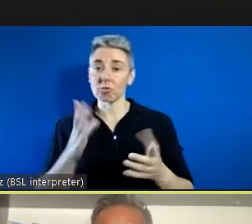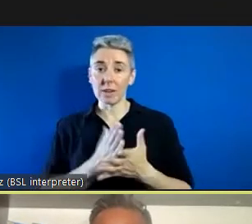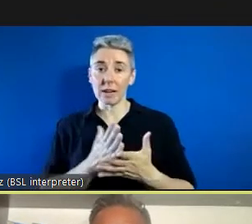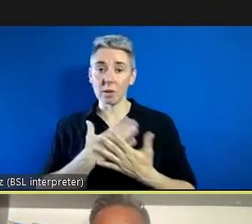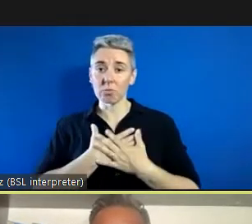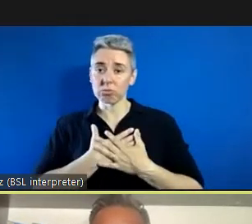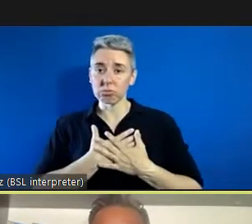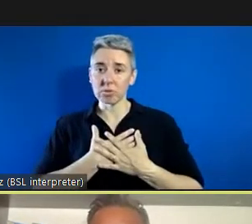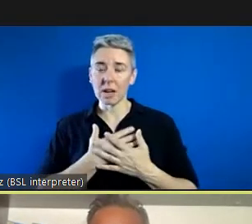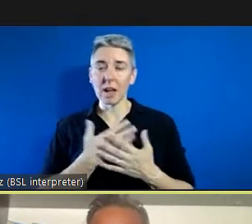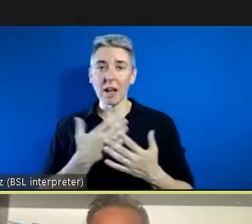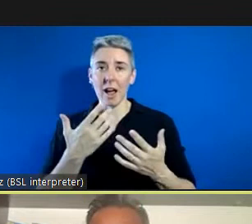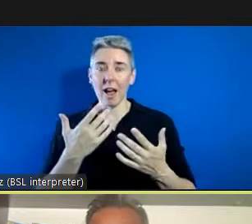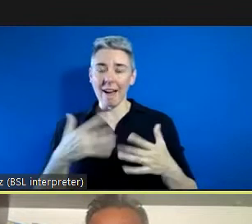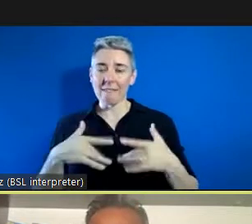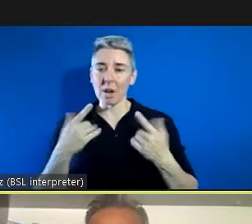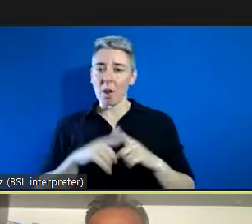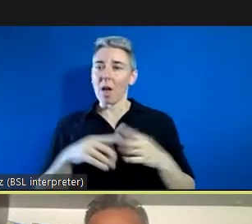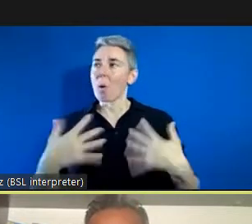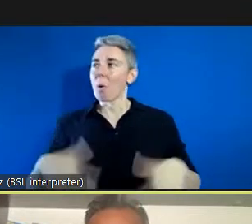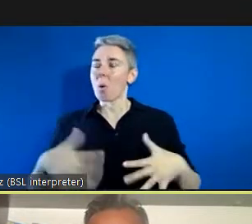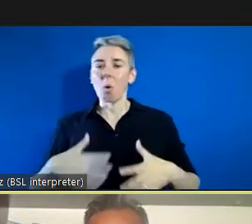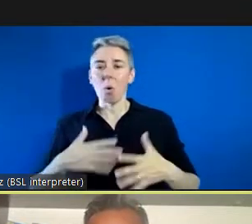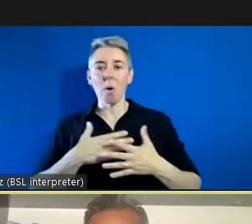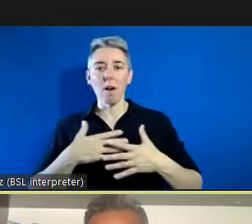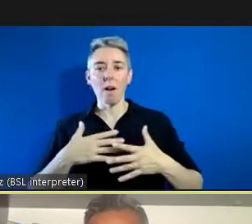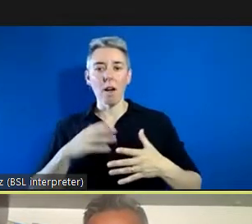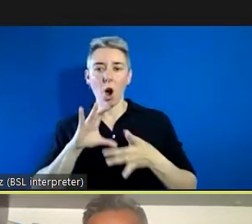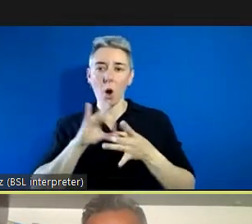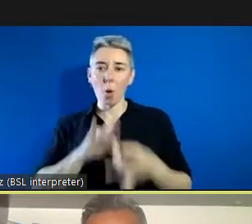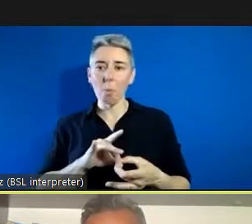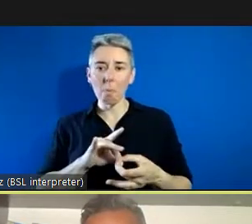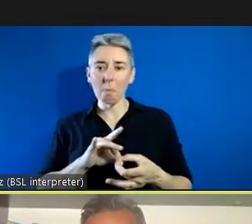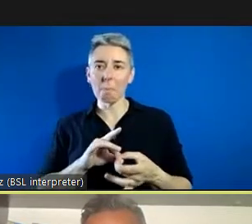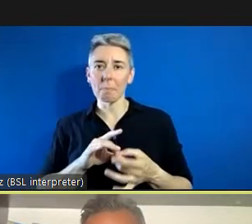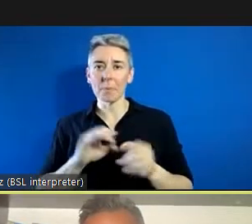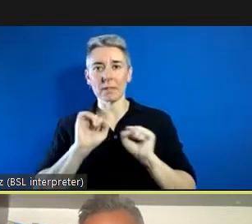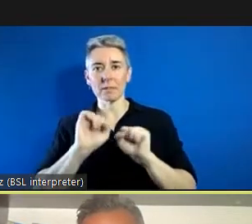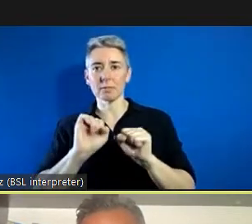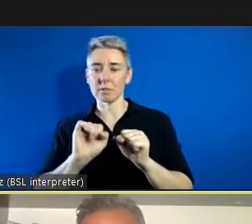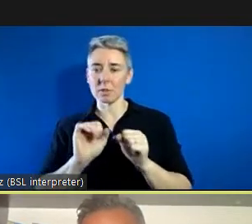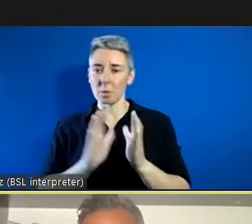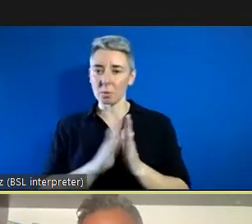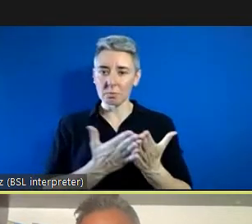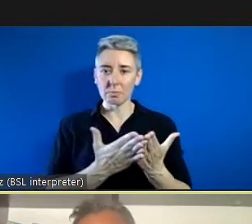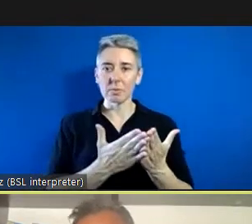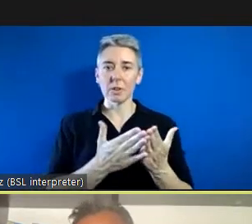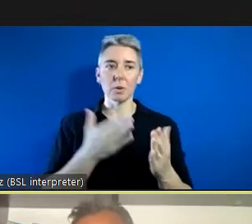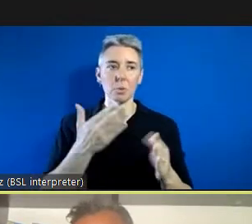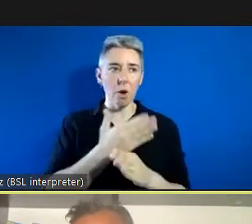finally a sense of home in the works of found but also for this particular quote.